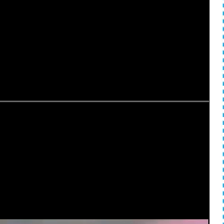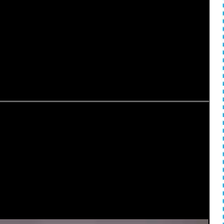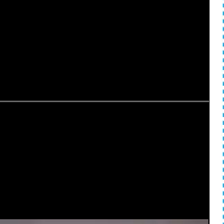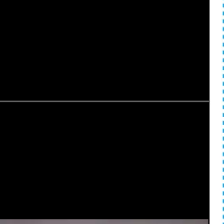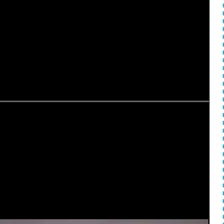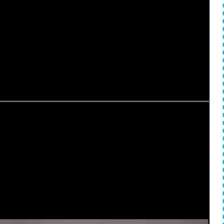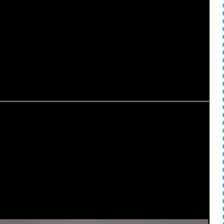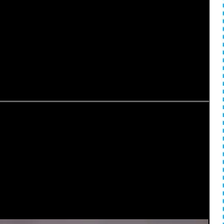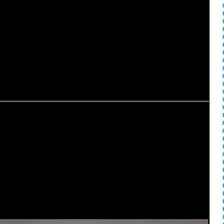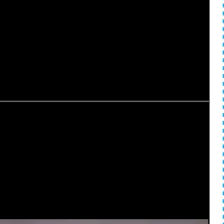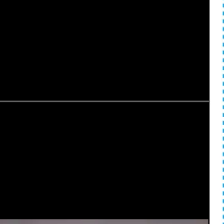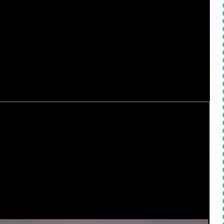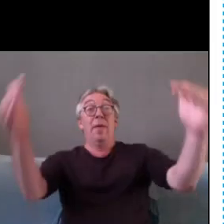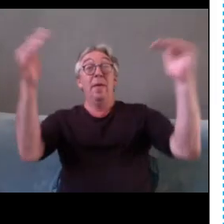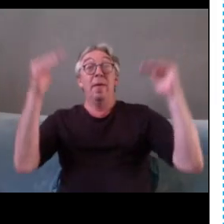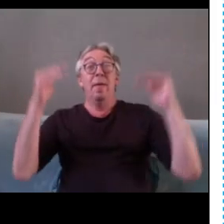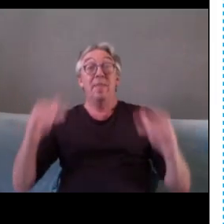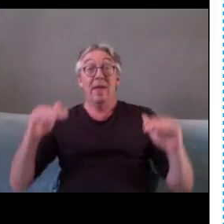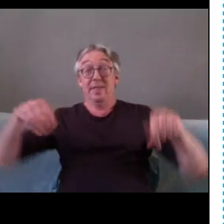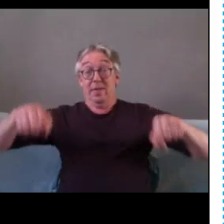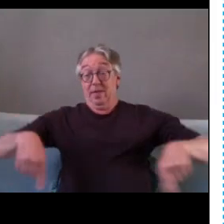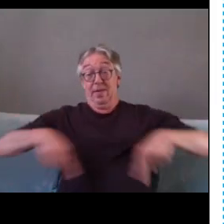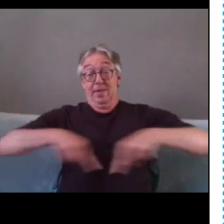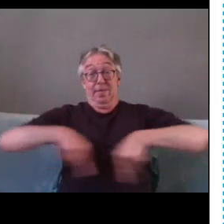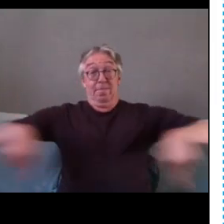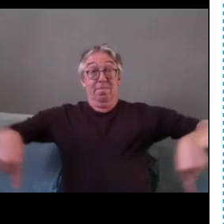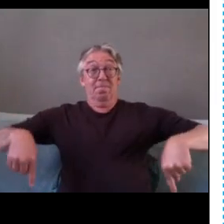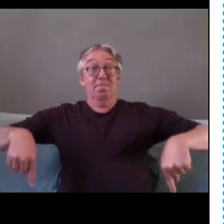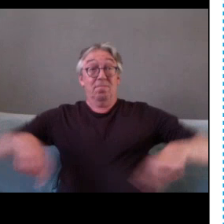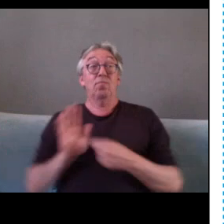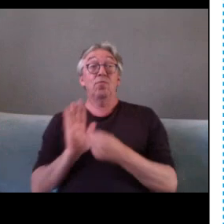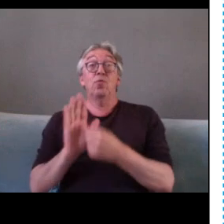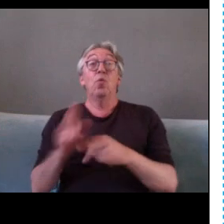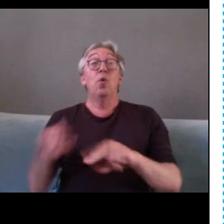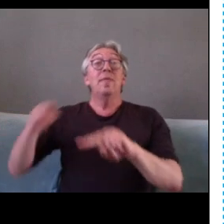National rules should specify that the 112 number should be possible